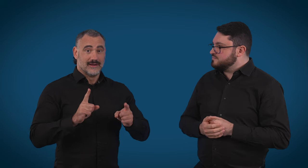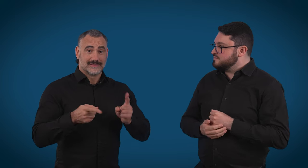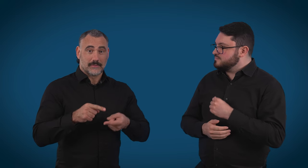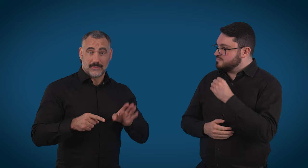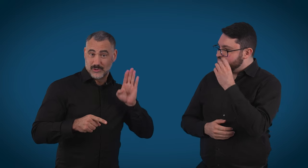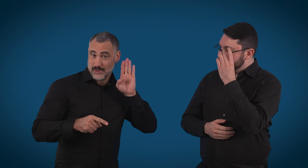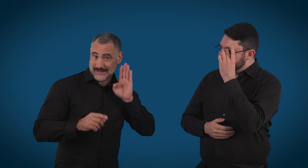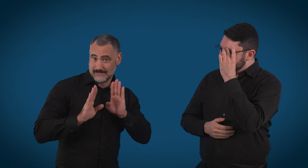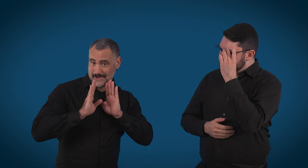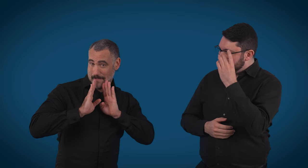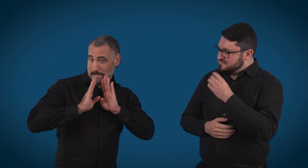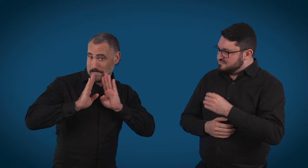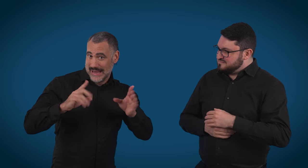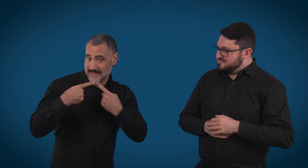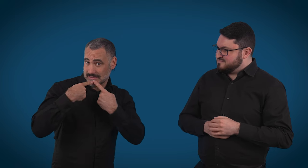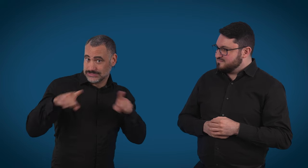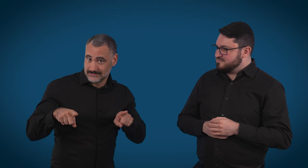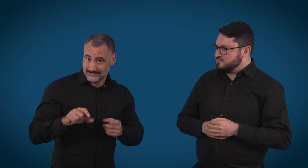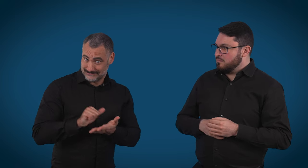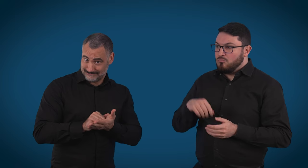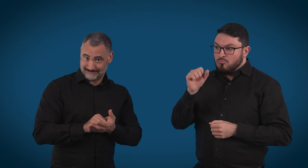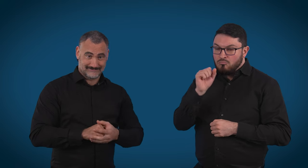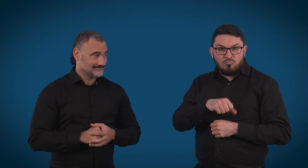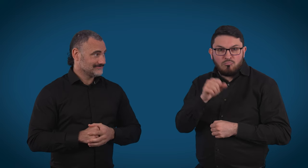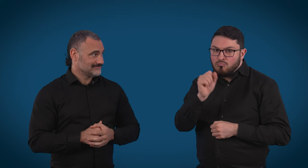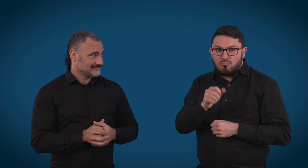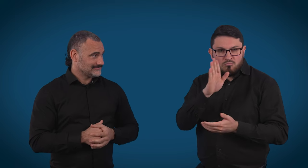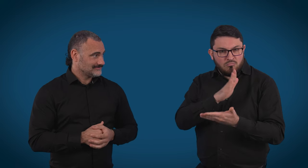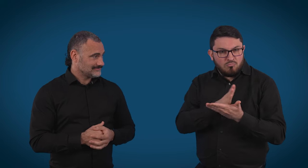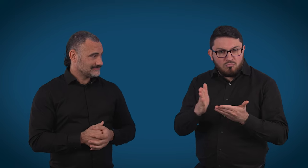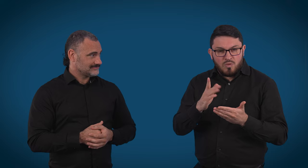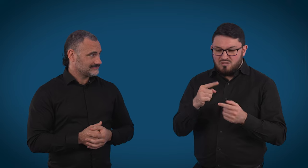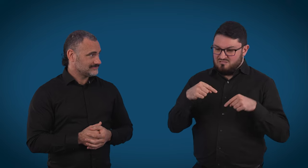You must hear some amazing things. - Absolutely. I mean,